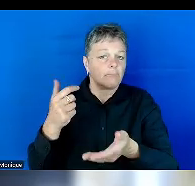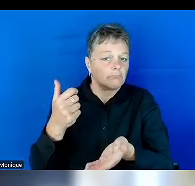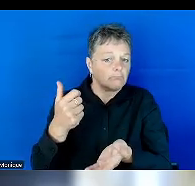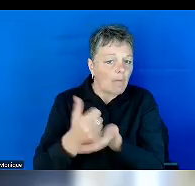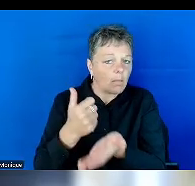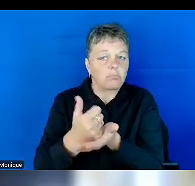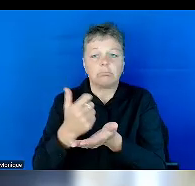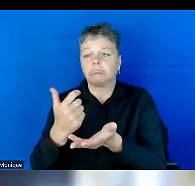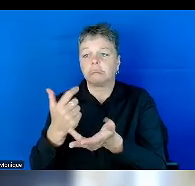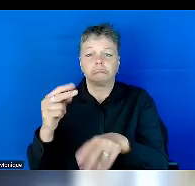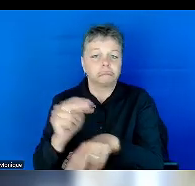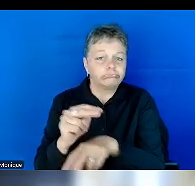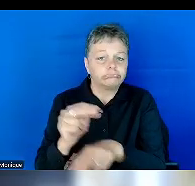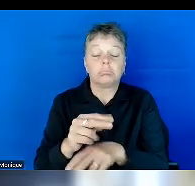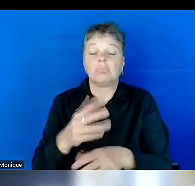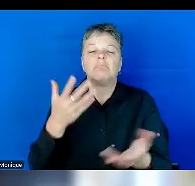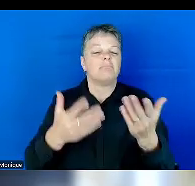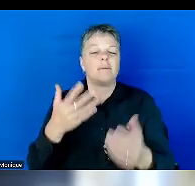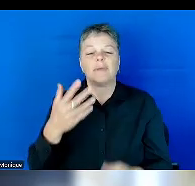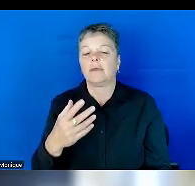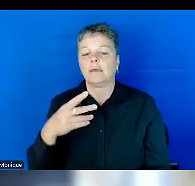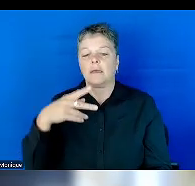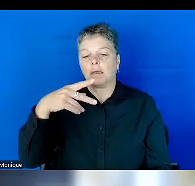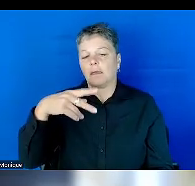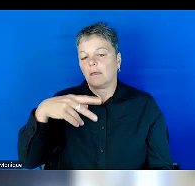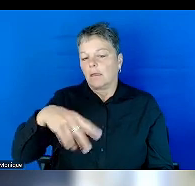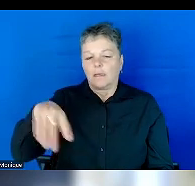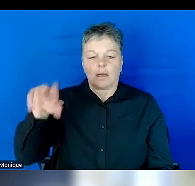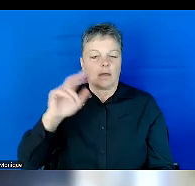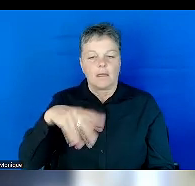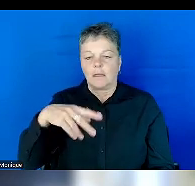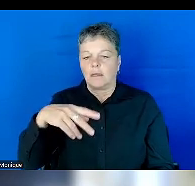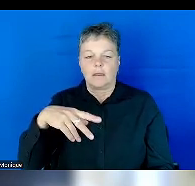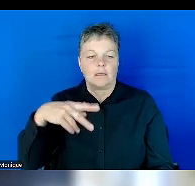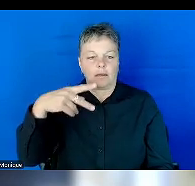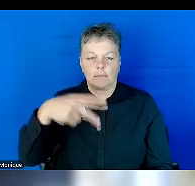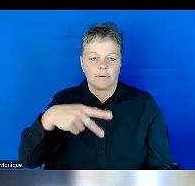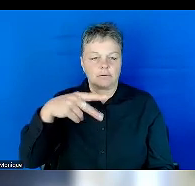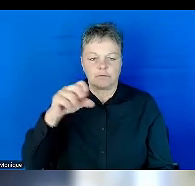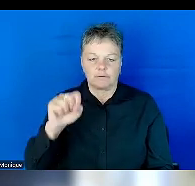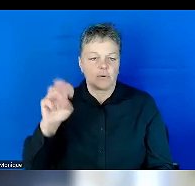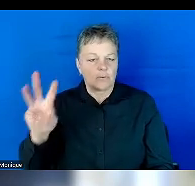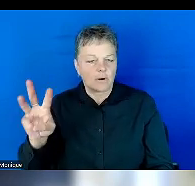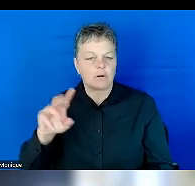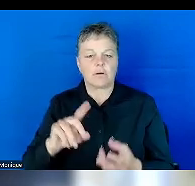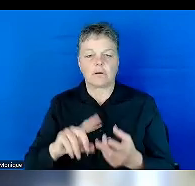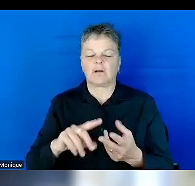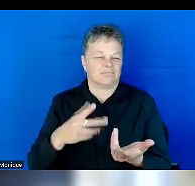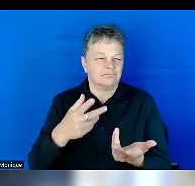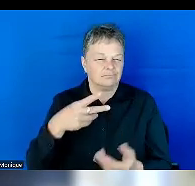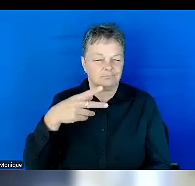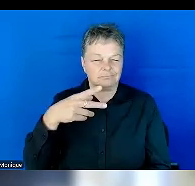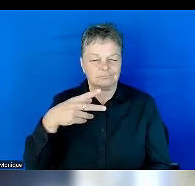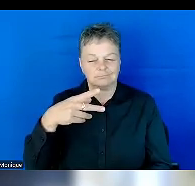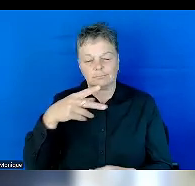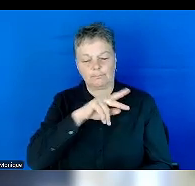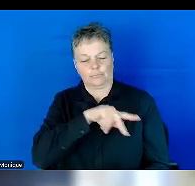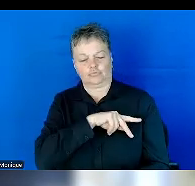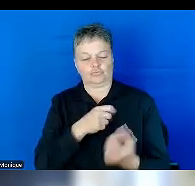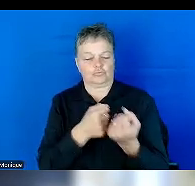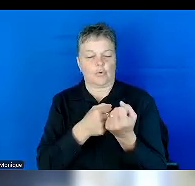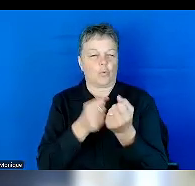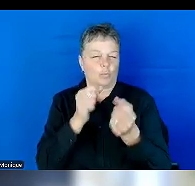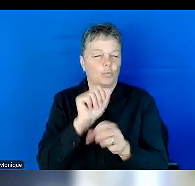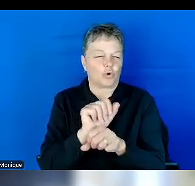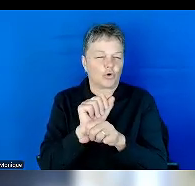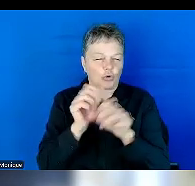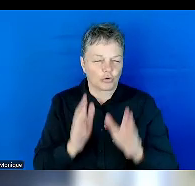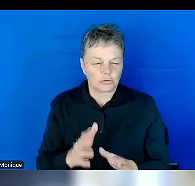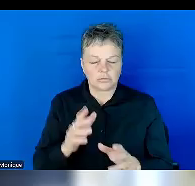worker or PSW would come uh to to your home and provide you with personal care um according to